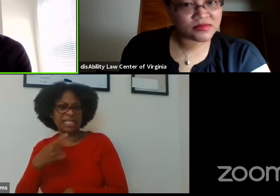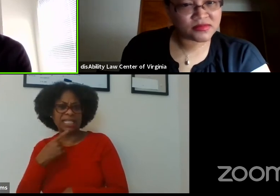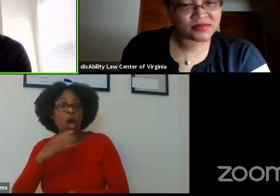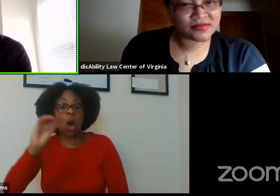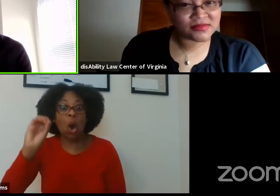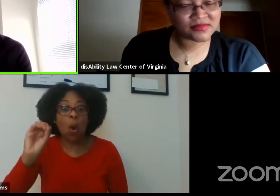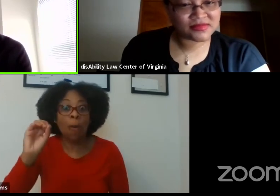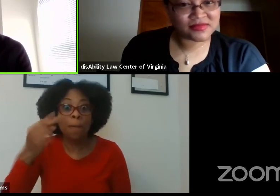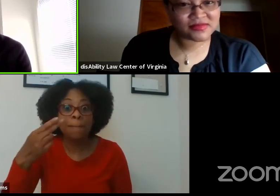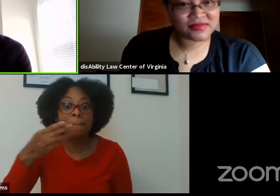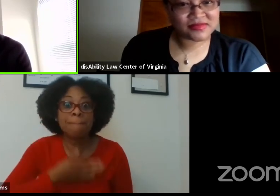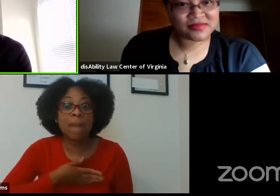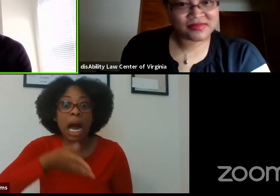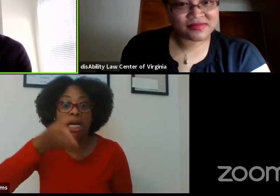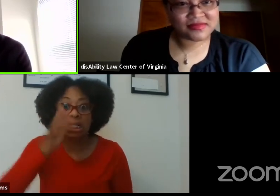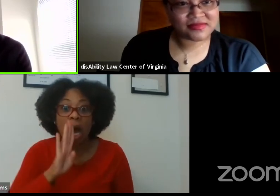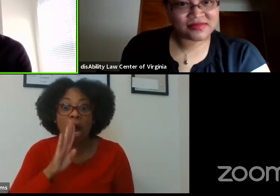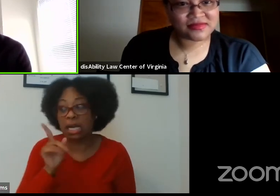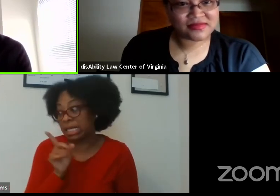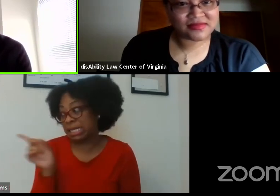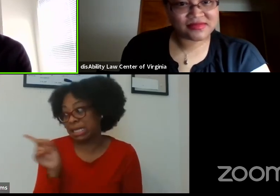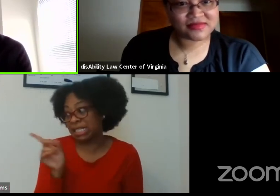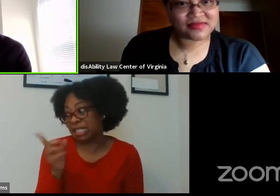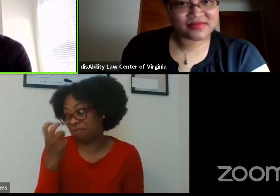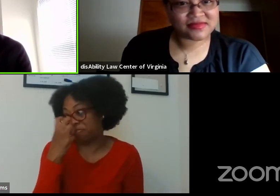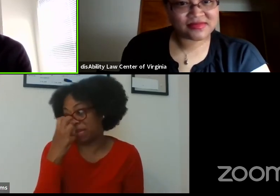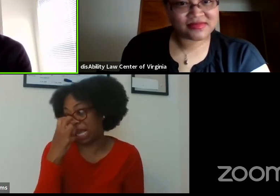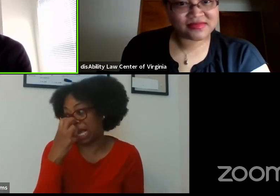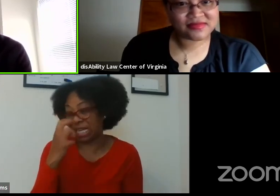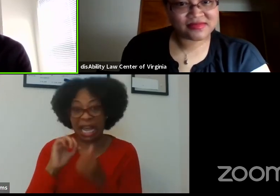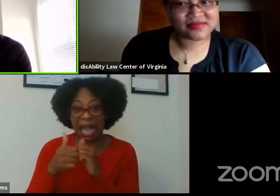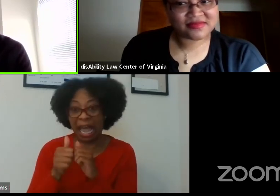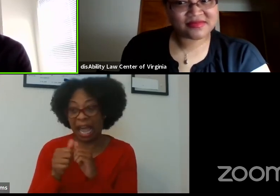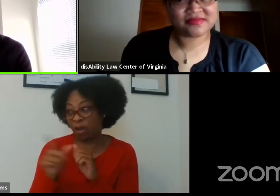Like he's blind. Like how is he doing this? Like this is -- like this is crazy.